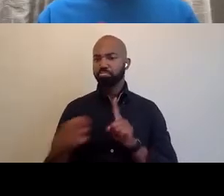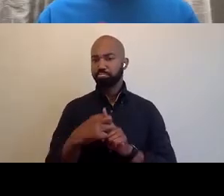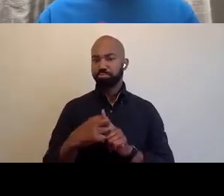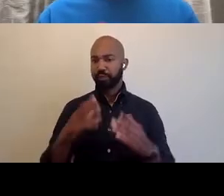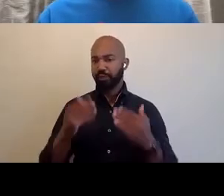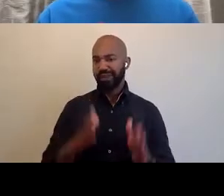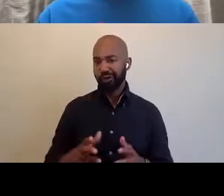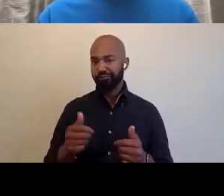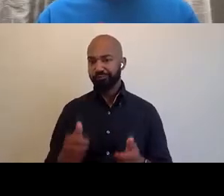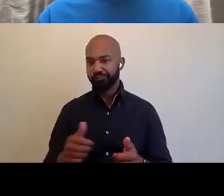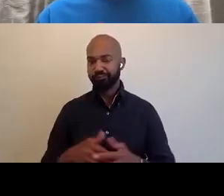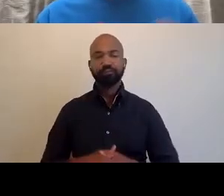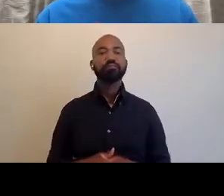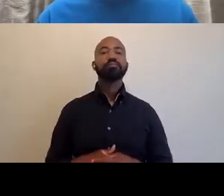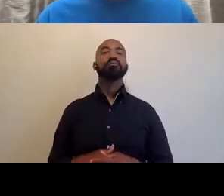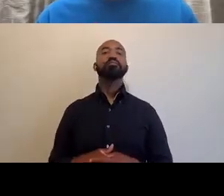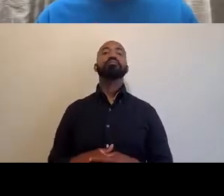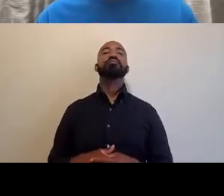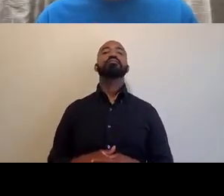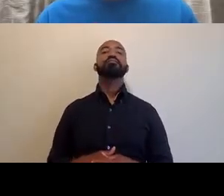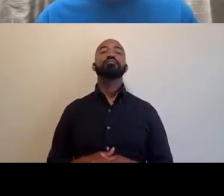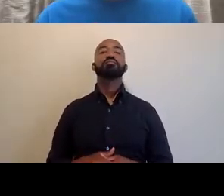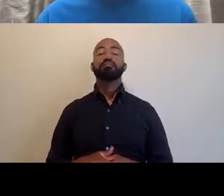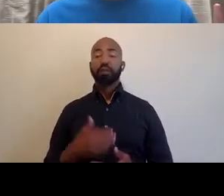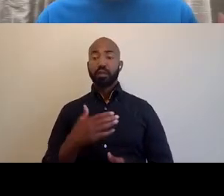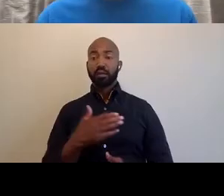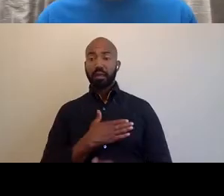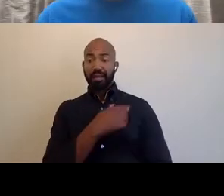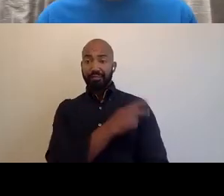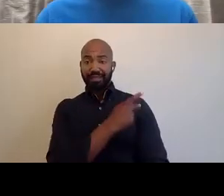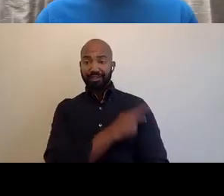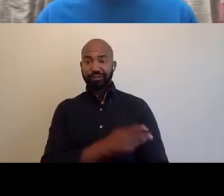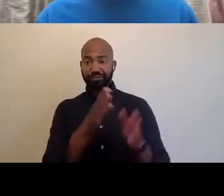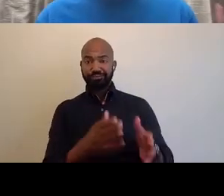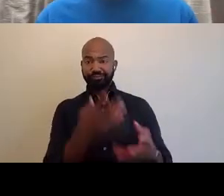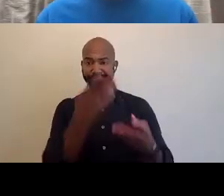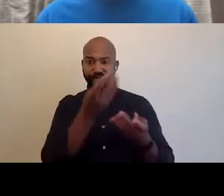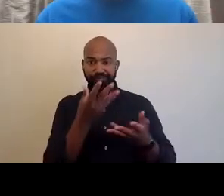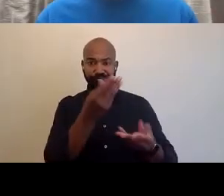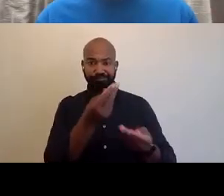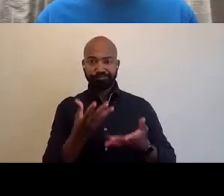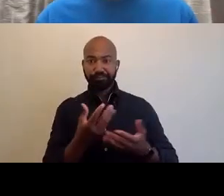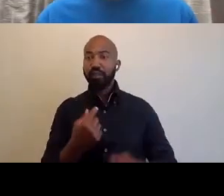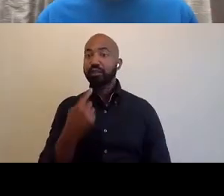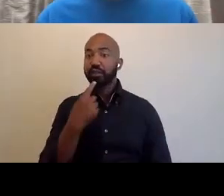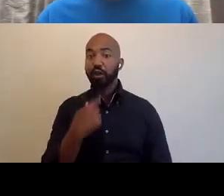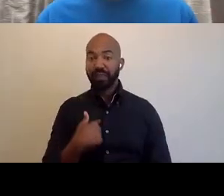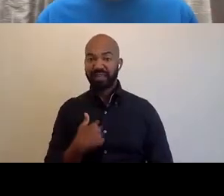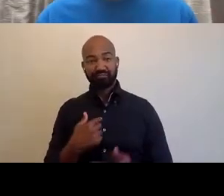I also wanna mention, because I hear this from my patients is that oftentimes people feel that the injectable form of estrogen